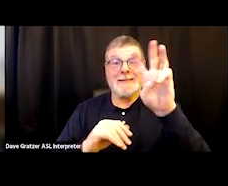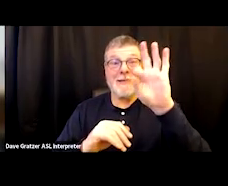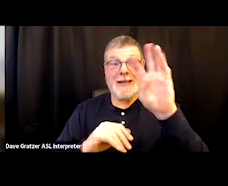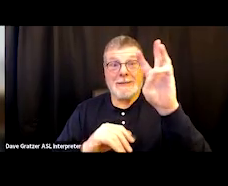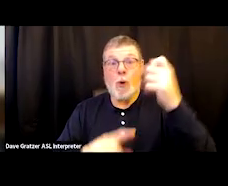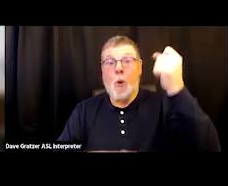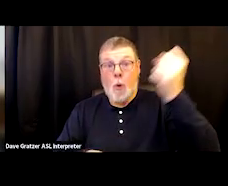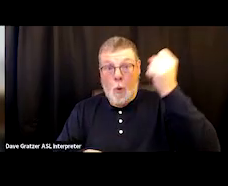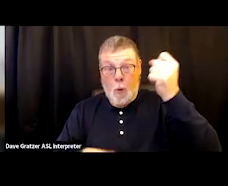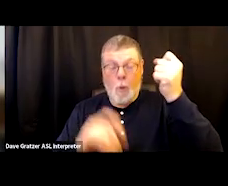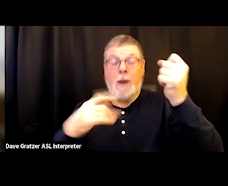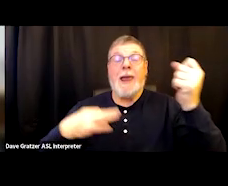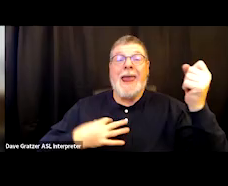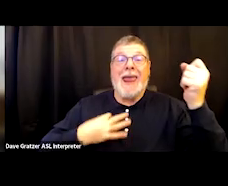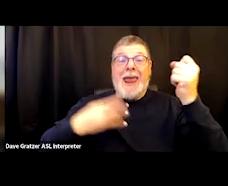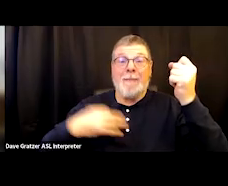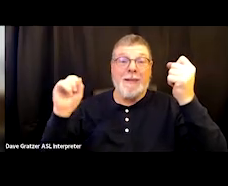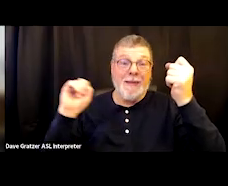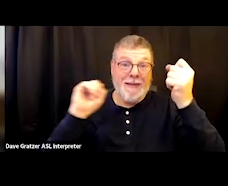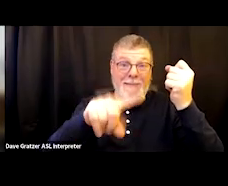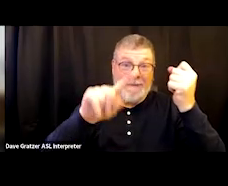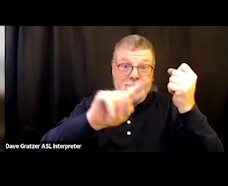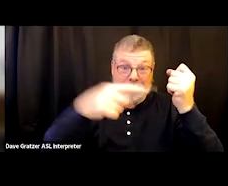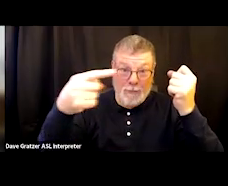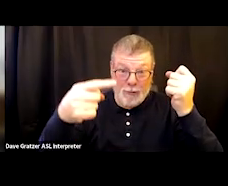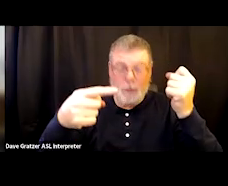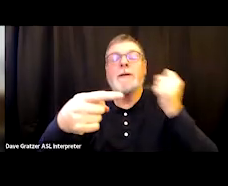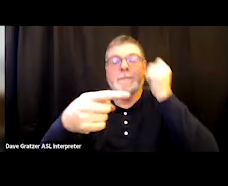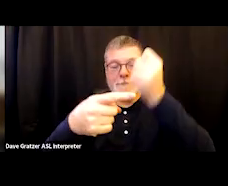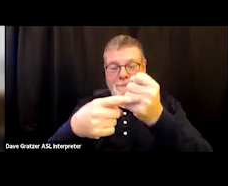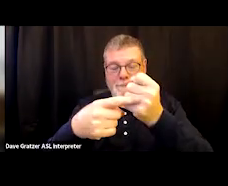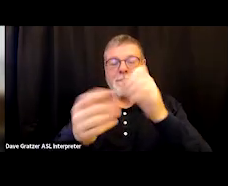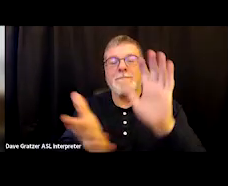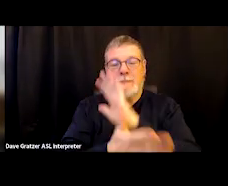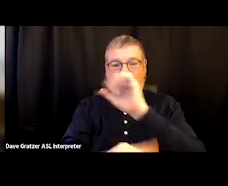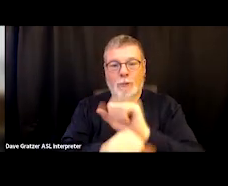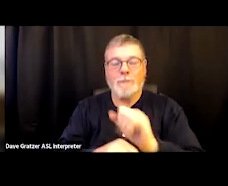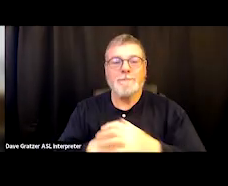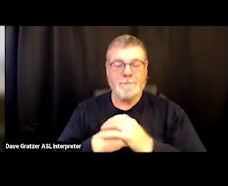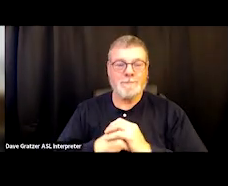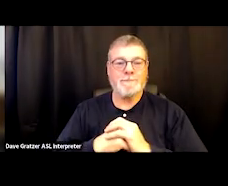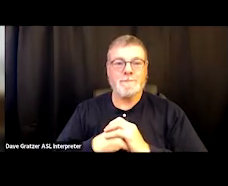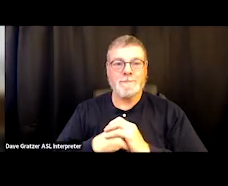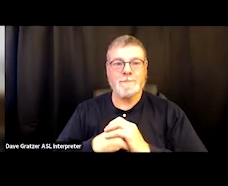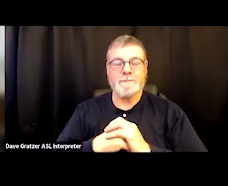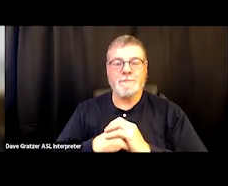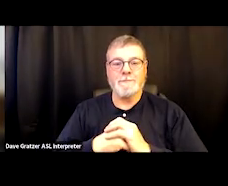until the application is submitted online, and then you'll submit this with the paper portion of your packet to Social Security.